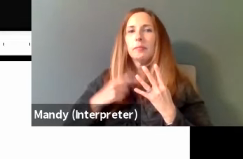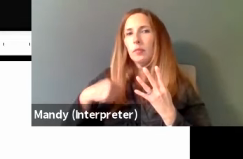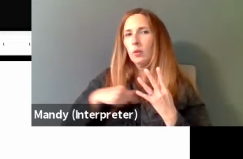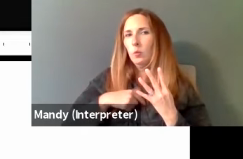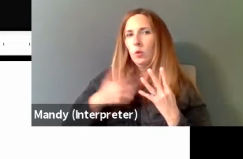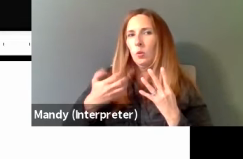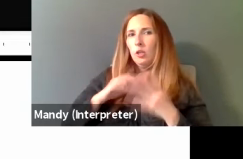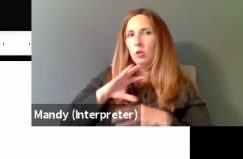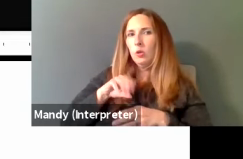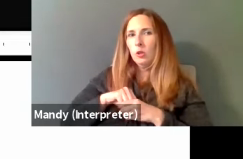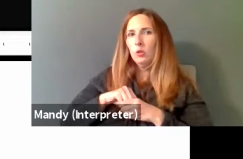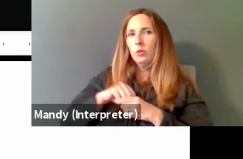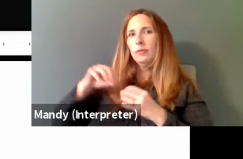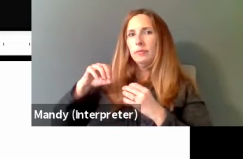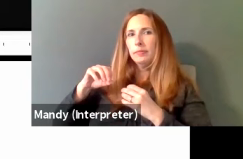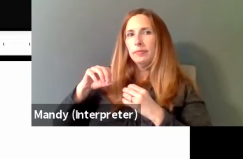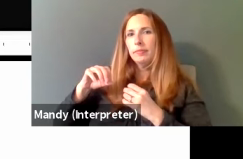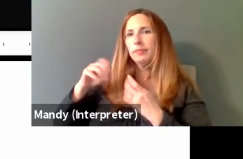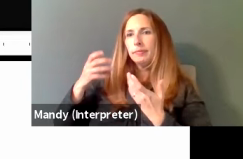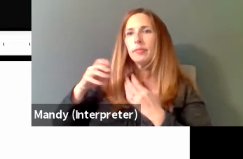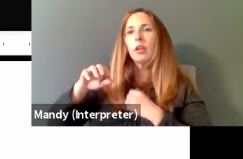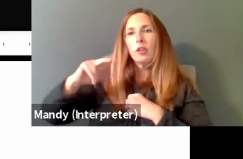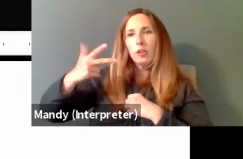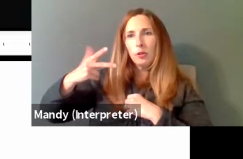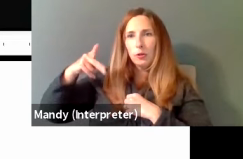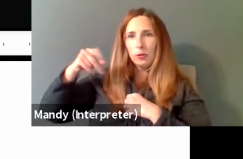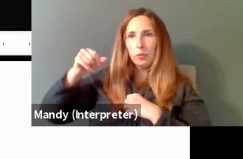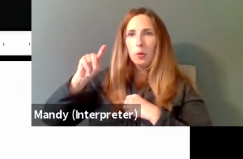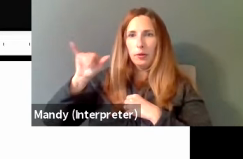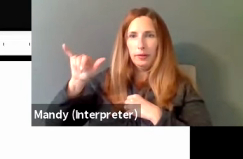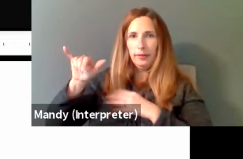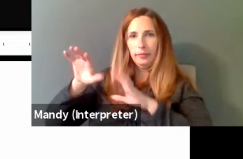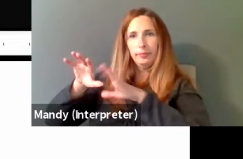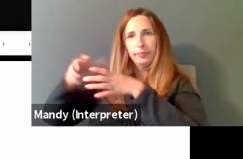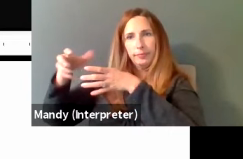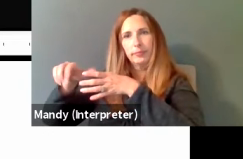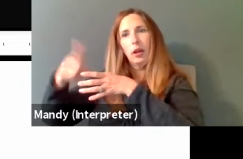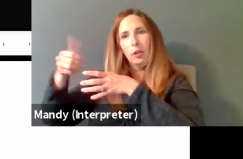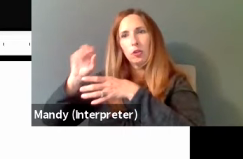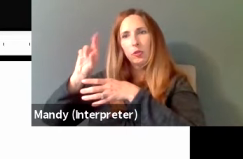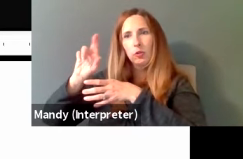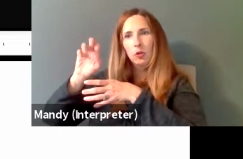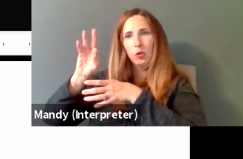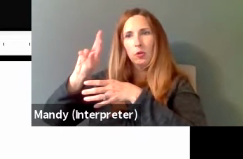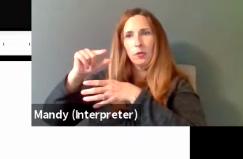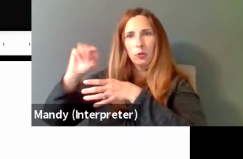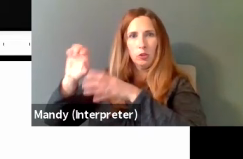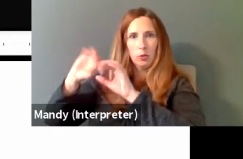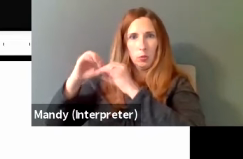input from third party refugee organizations. So in terms of planning ahead